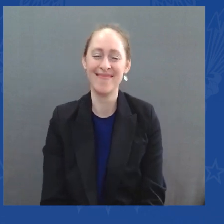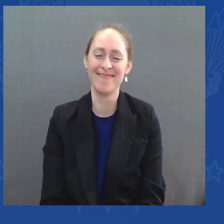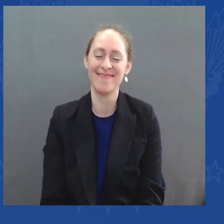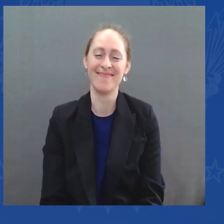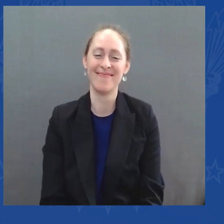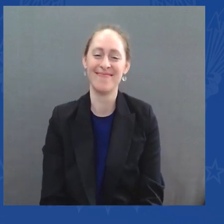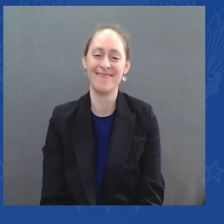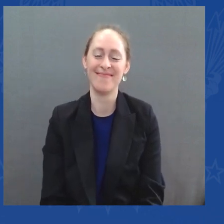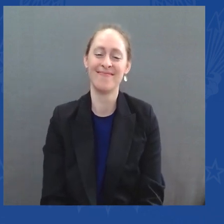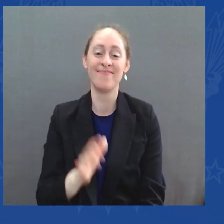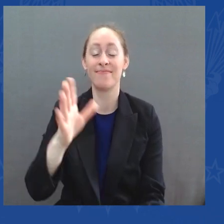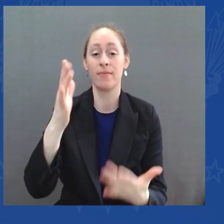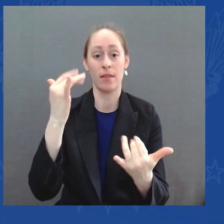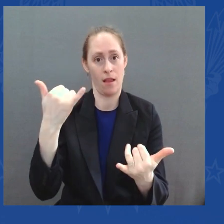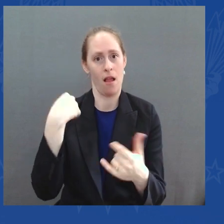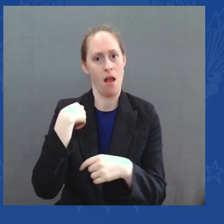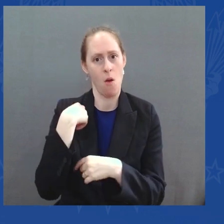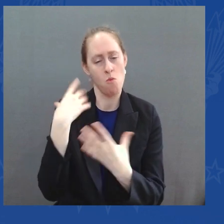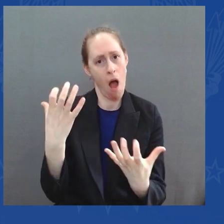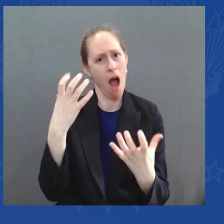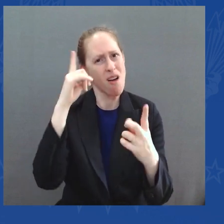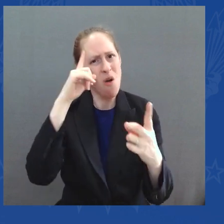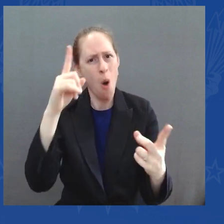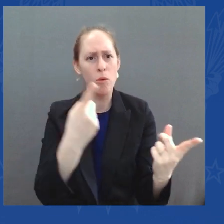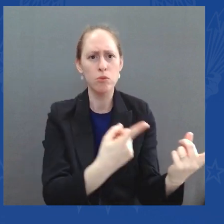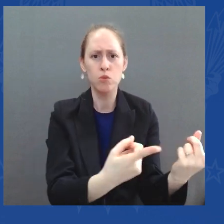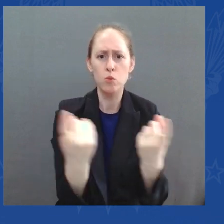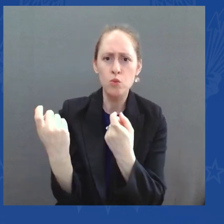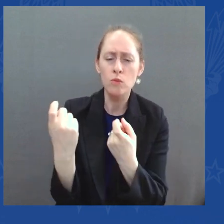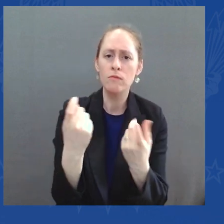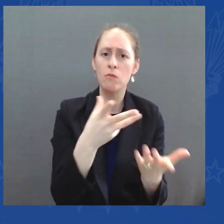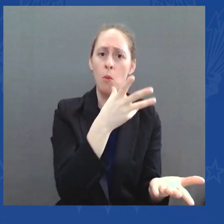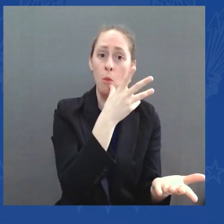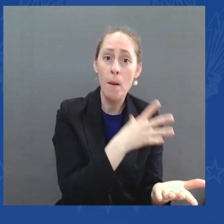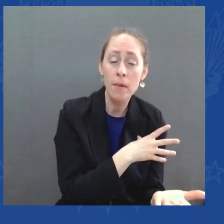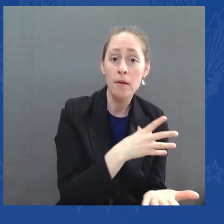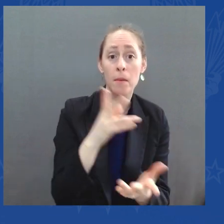to an industry that this nation and our economy desperately needs at full strength.